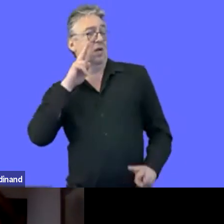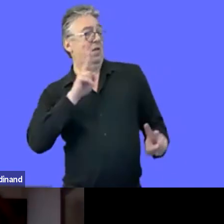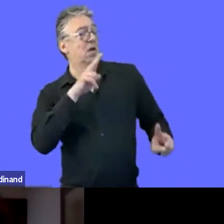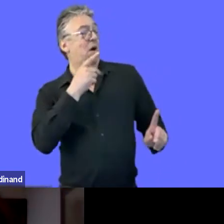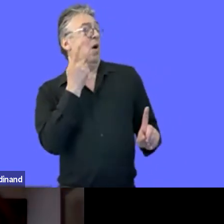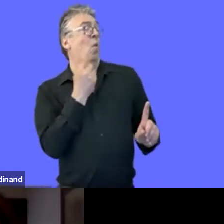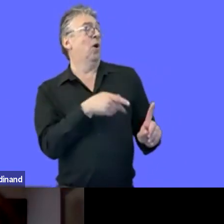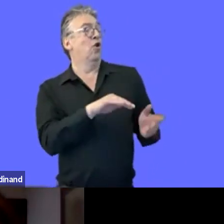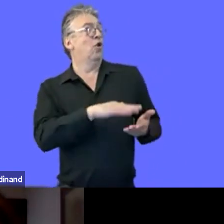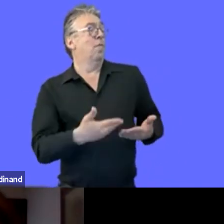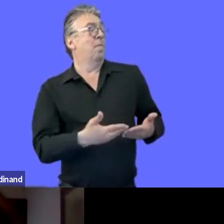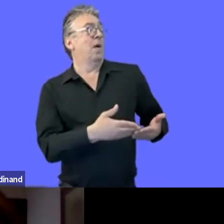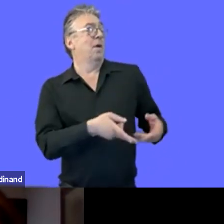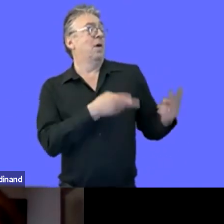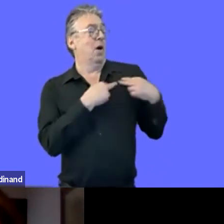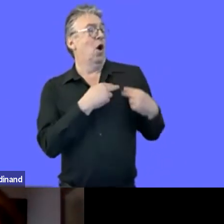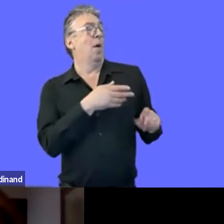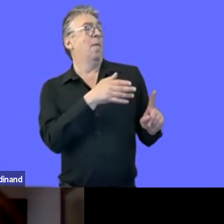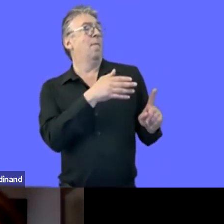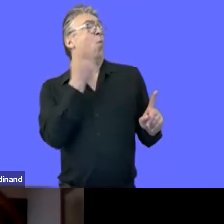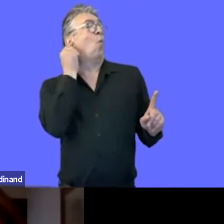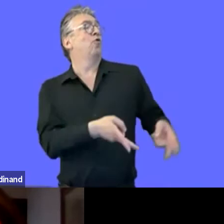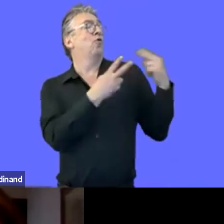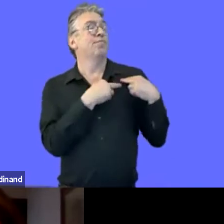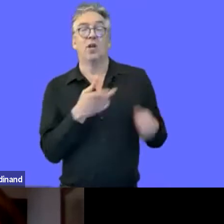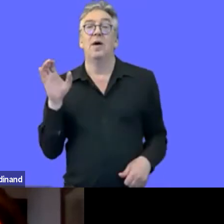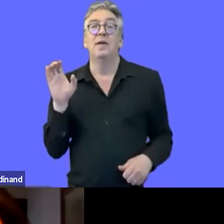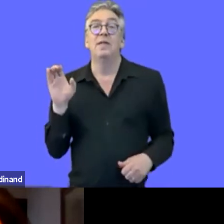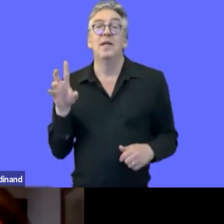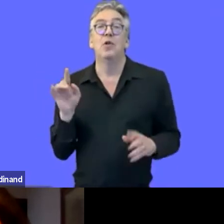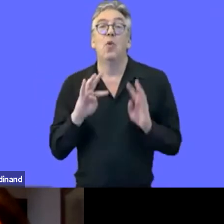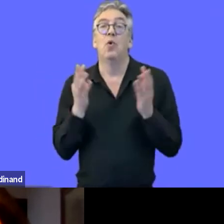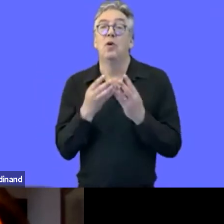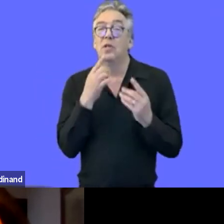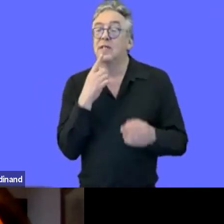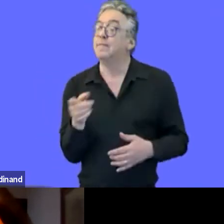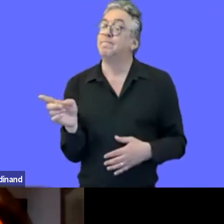to ask Moldova to recalculate the social insurance pension